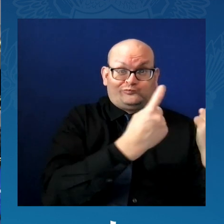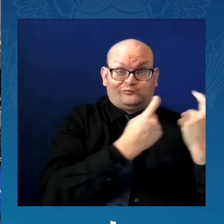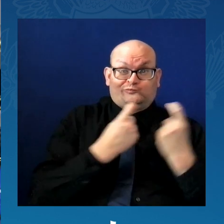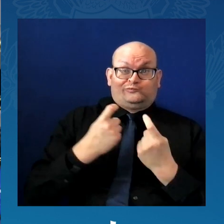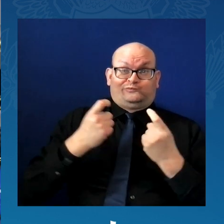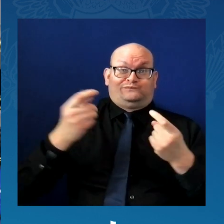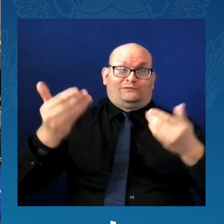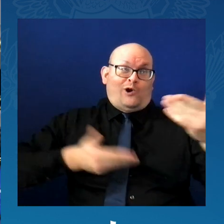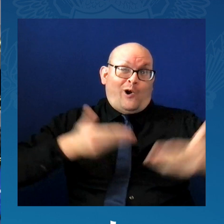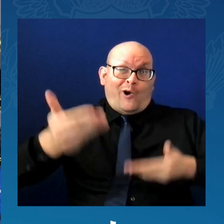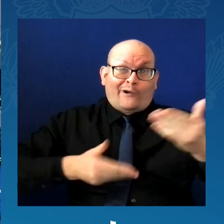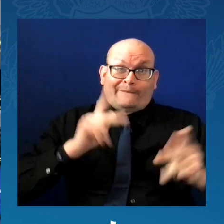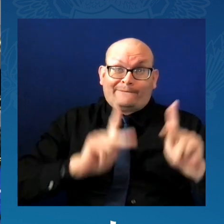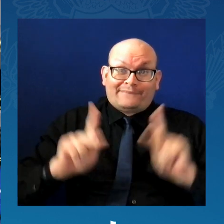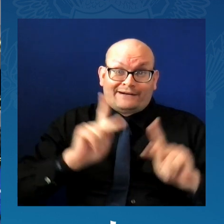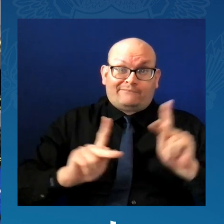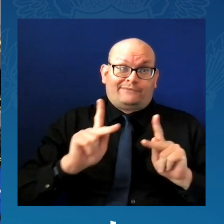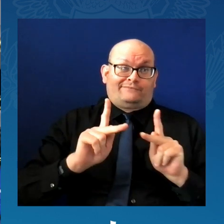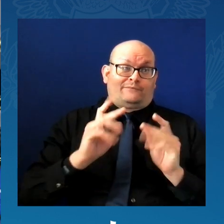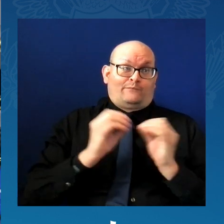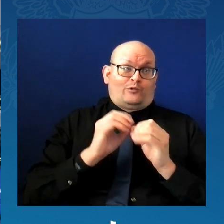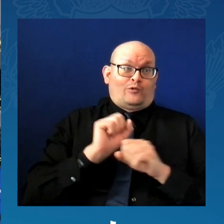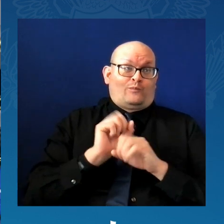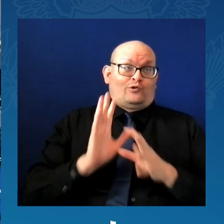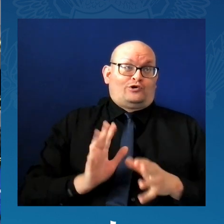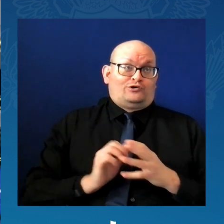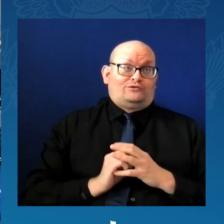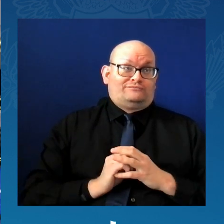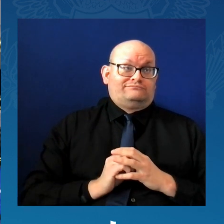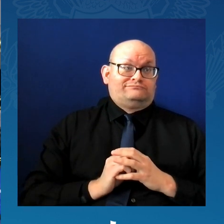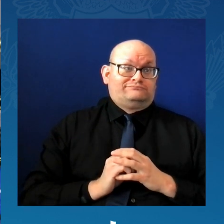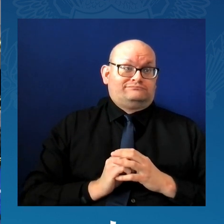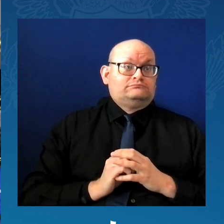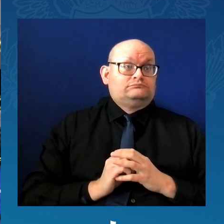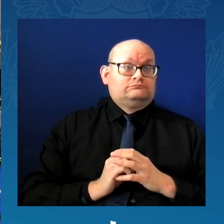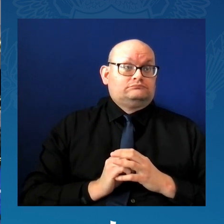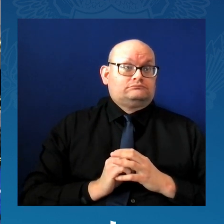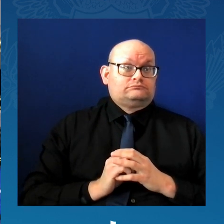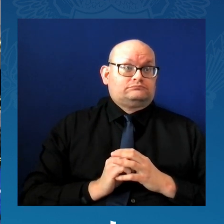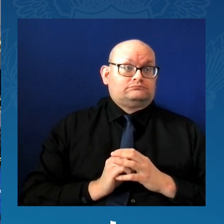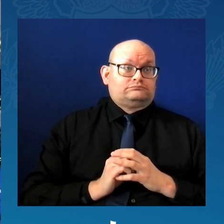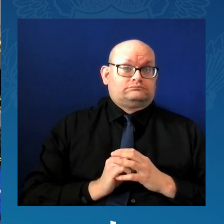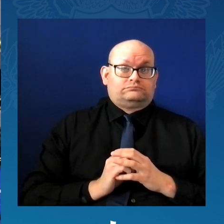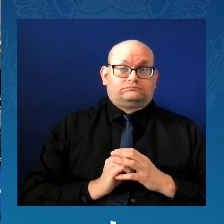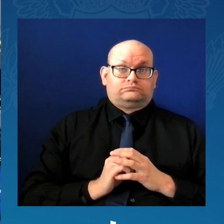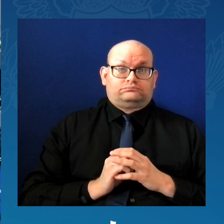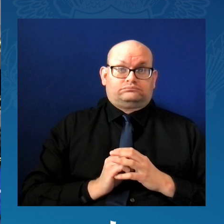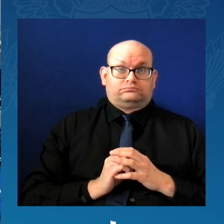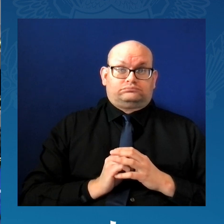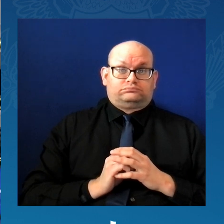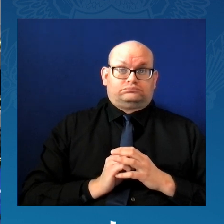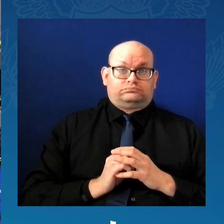First, when it comes to recruiting engineers, scientists and technicians, our industry needs to realize